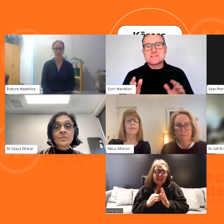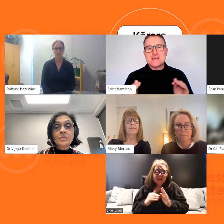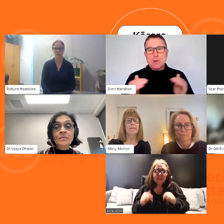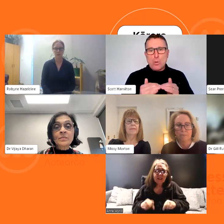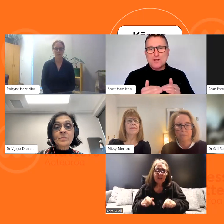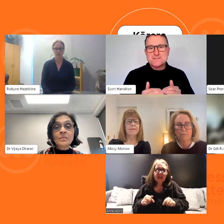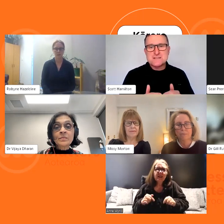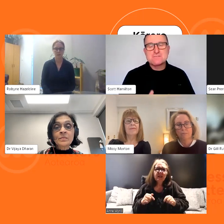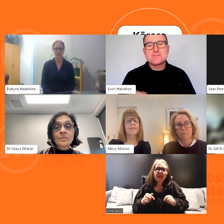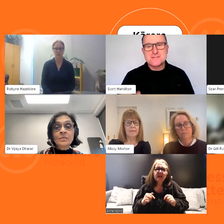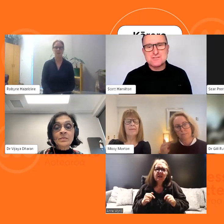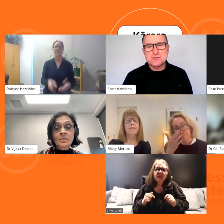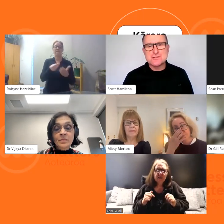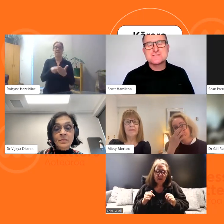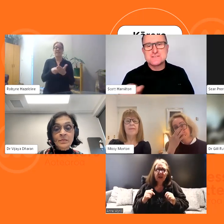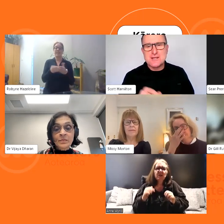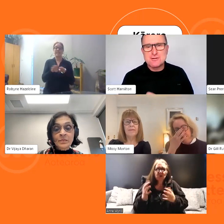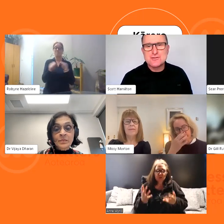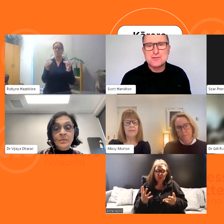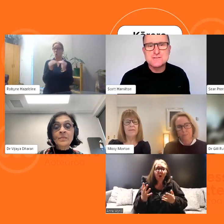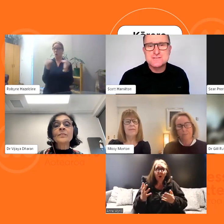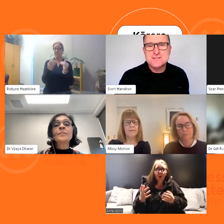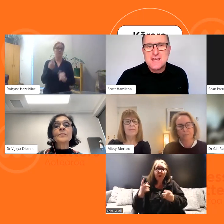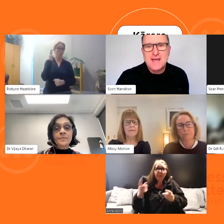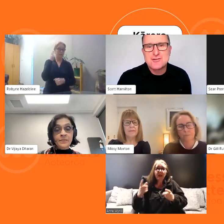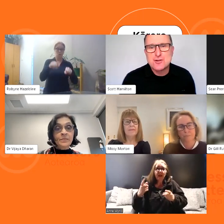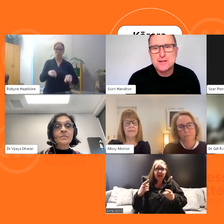the same equality for Deaf students as hearing students and just looking